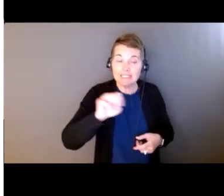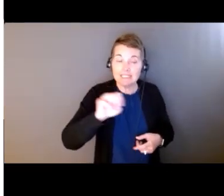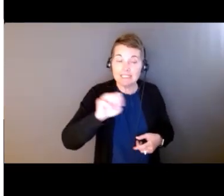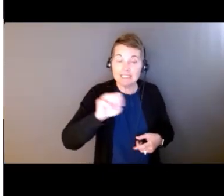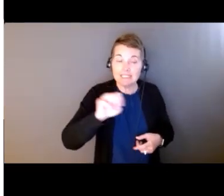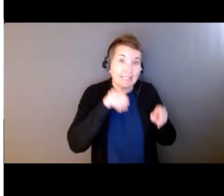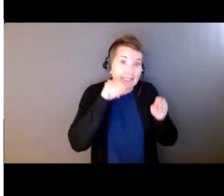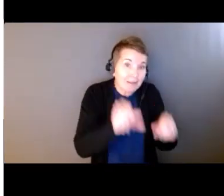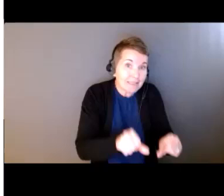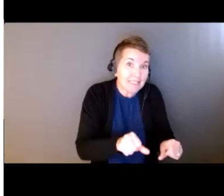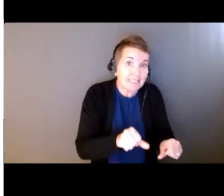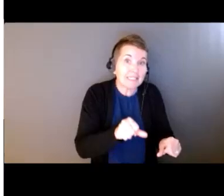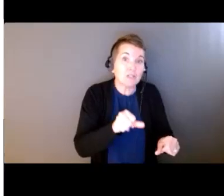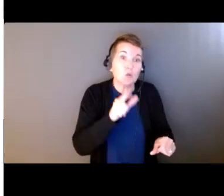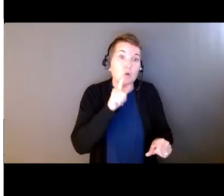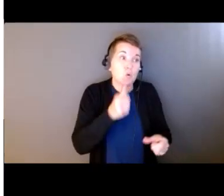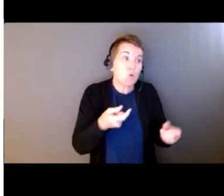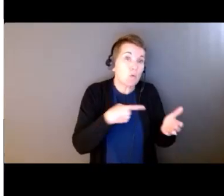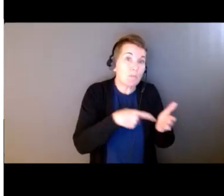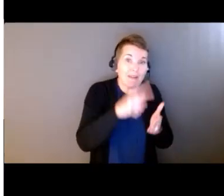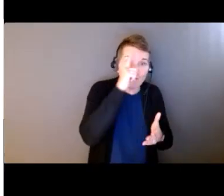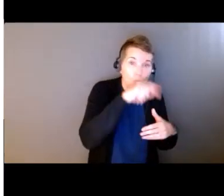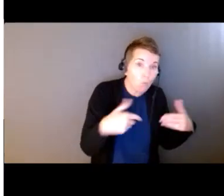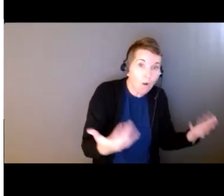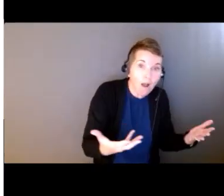presenters, all of that can be very helpful for a peer assessment committee.